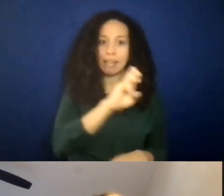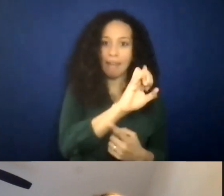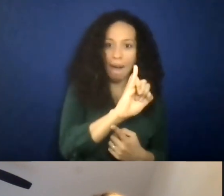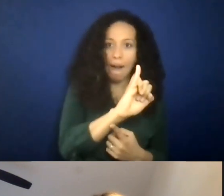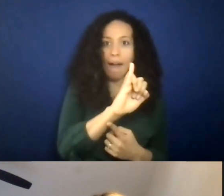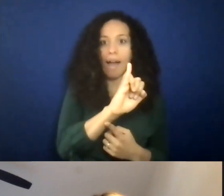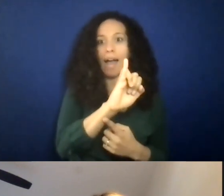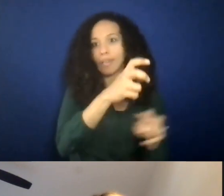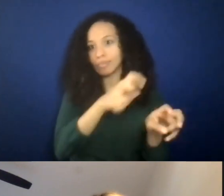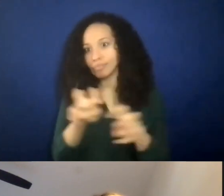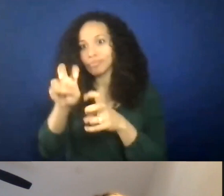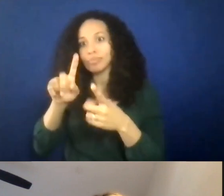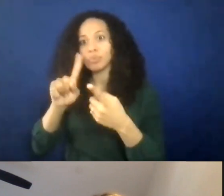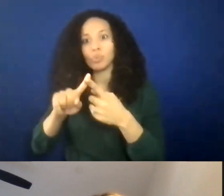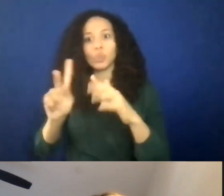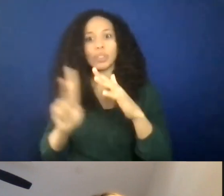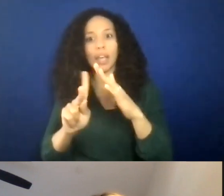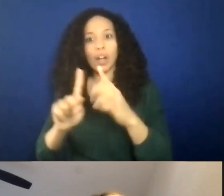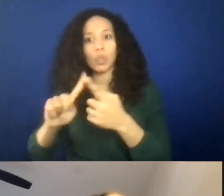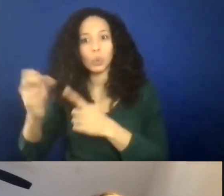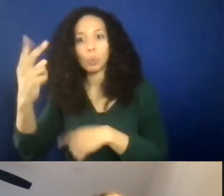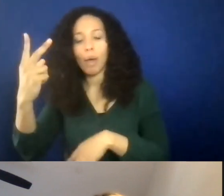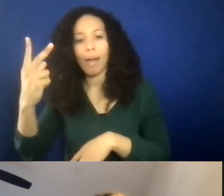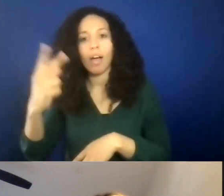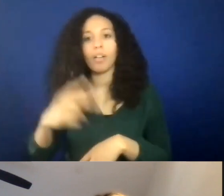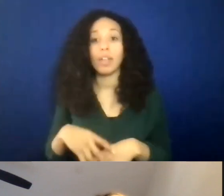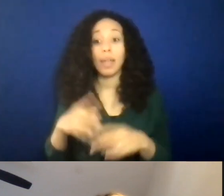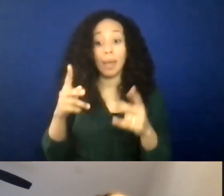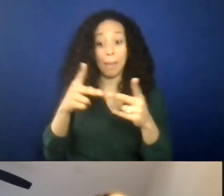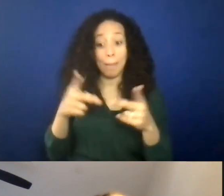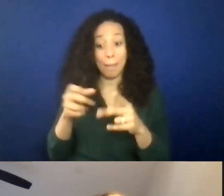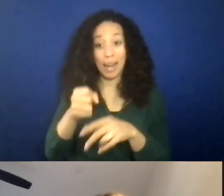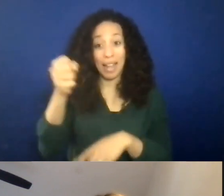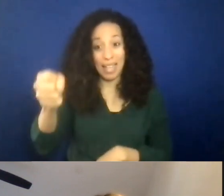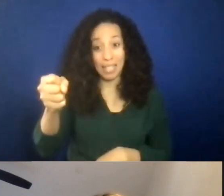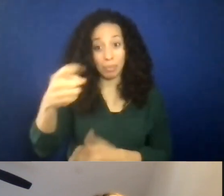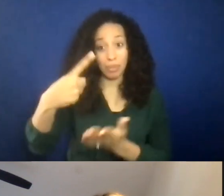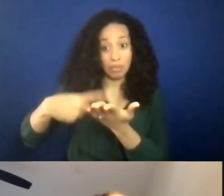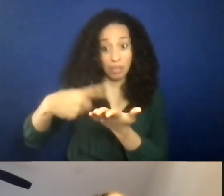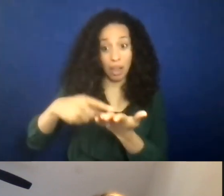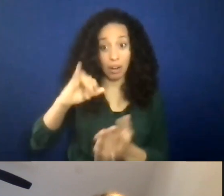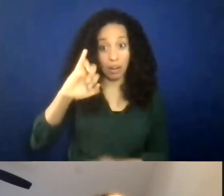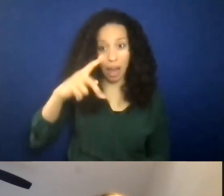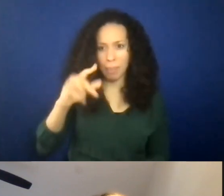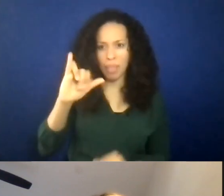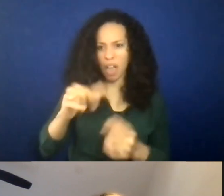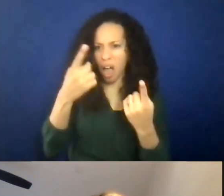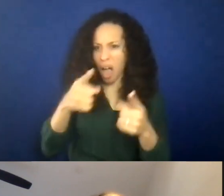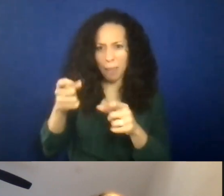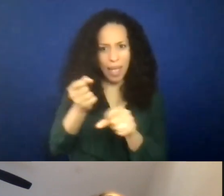You know, placement discussions and IEPs happen every year. “Is this still an appropriate place?